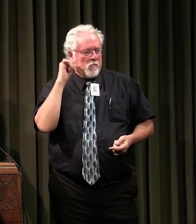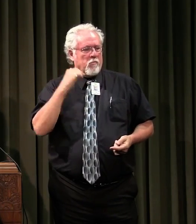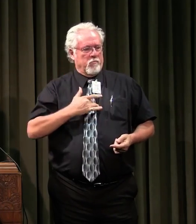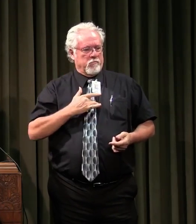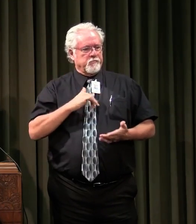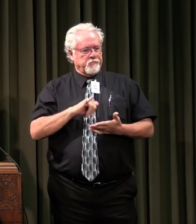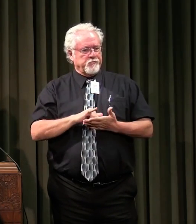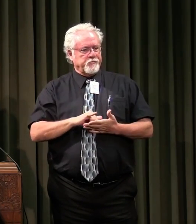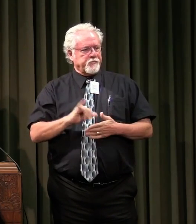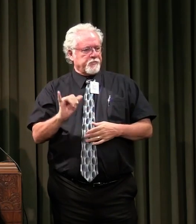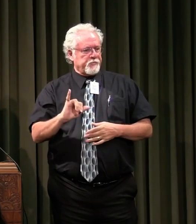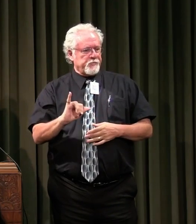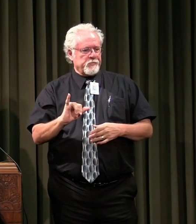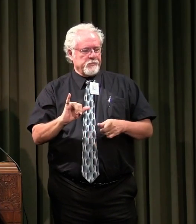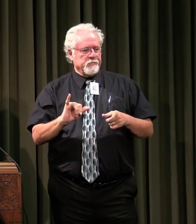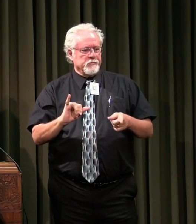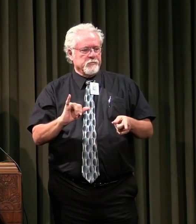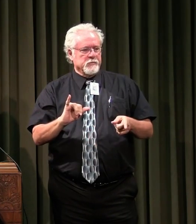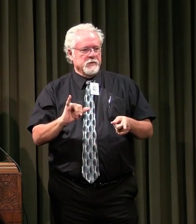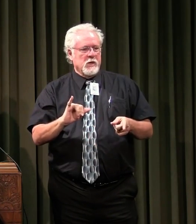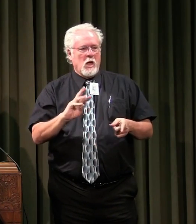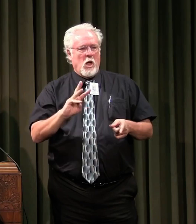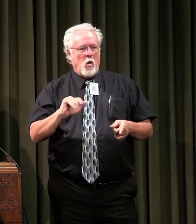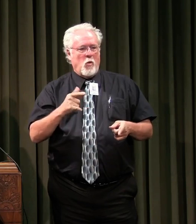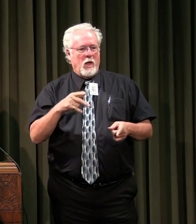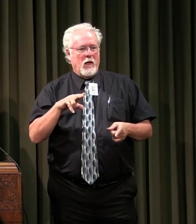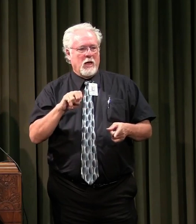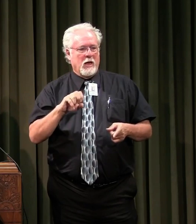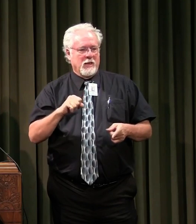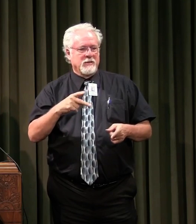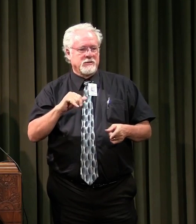similar to the council the MR Wagg expect a bobby Jindal over the years